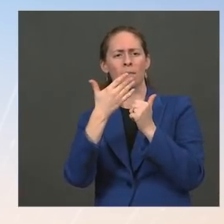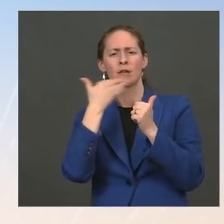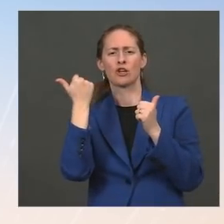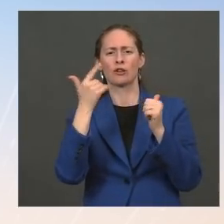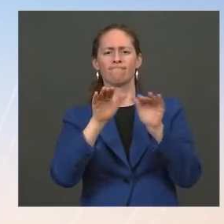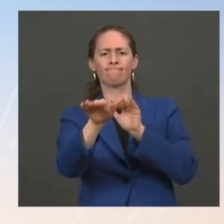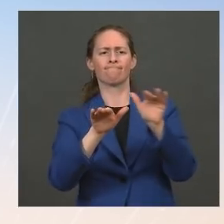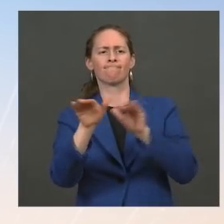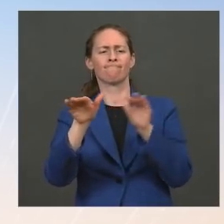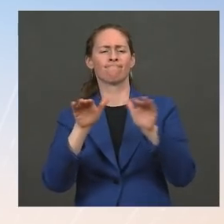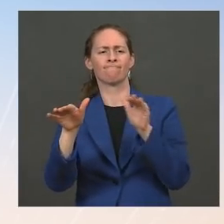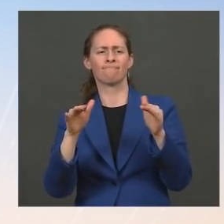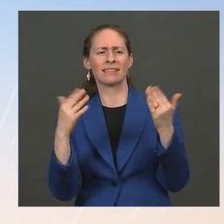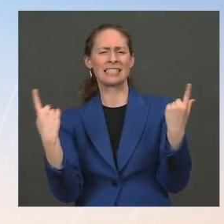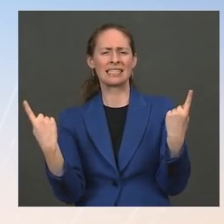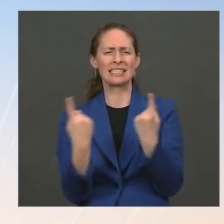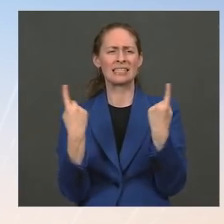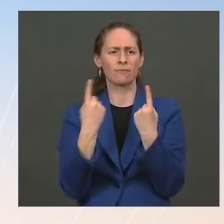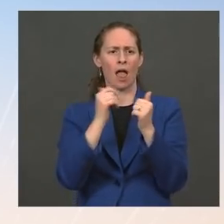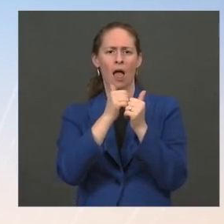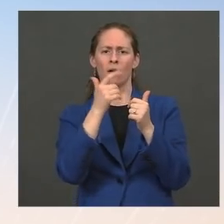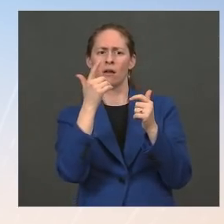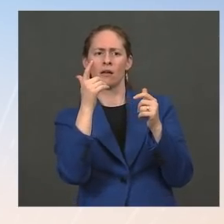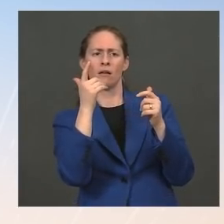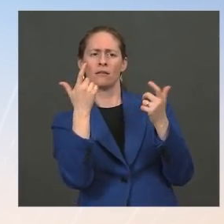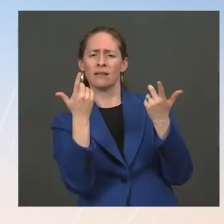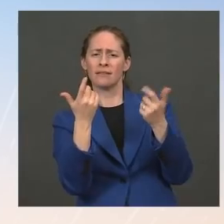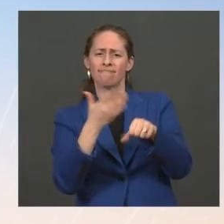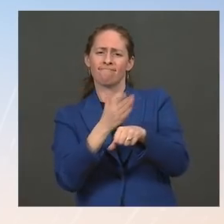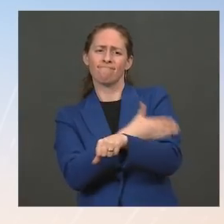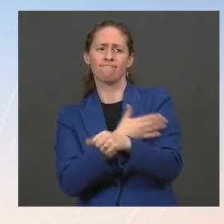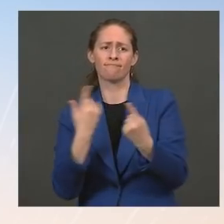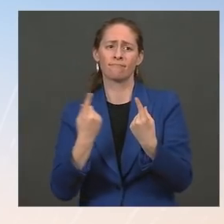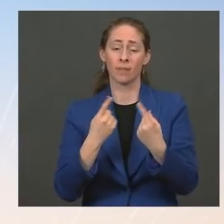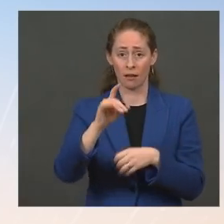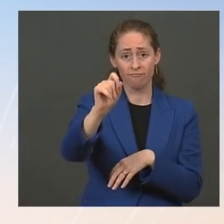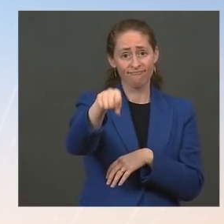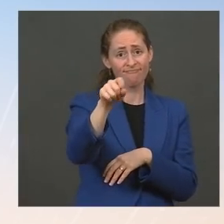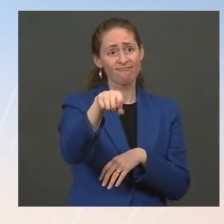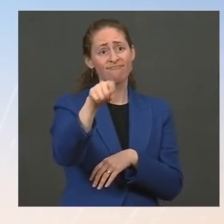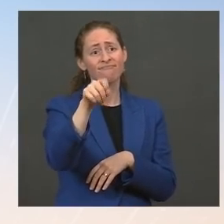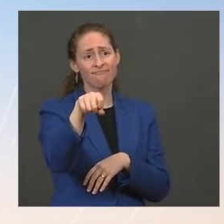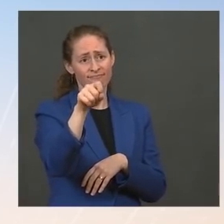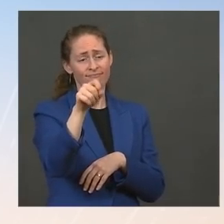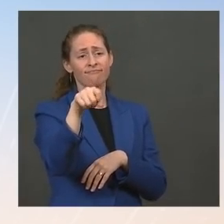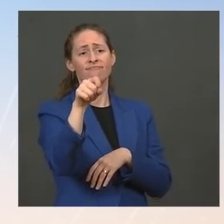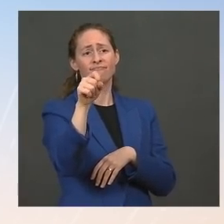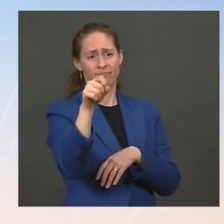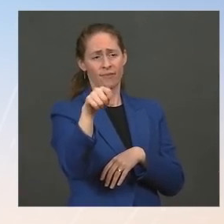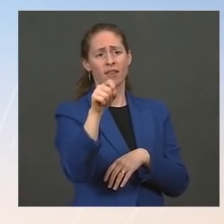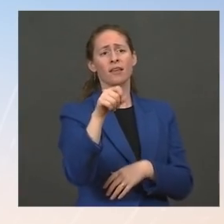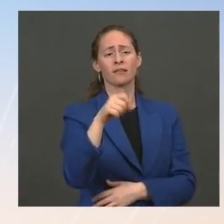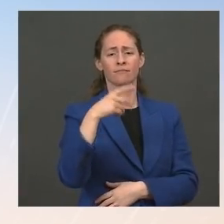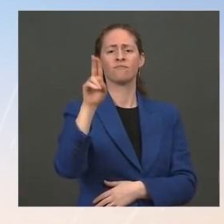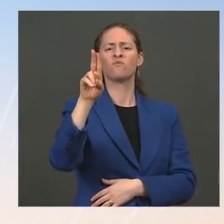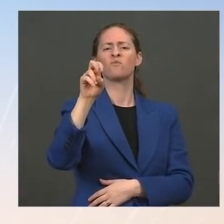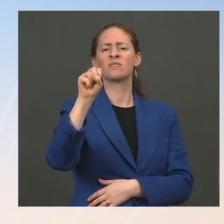And there's a lot that USAID is doing to date, and we will continue to build on that. So USAID has provided over $267 million